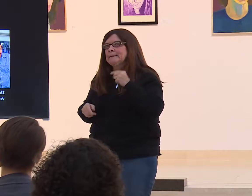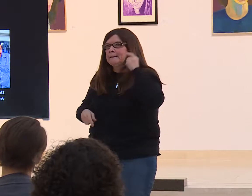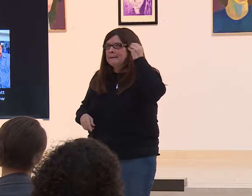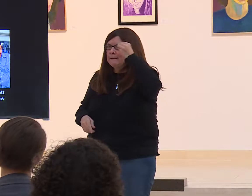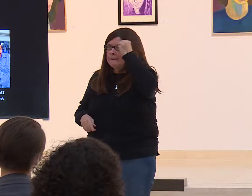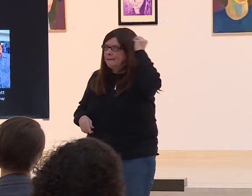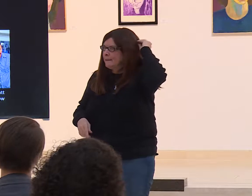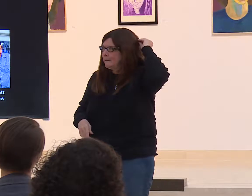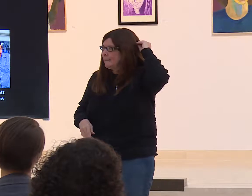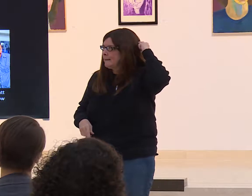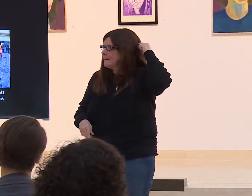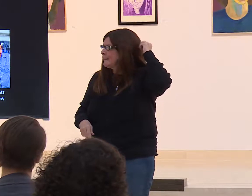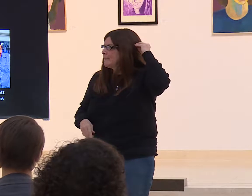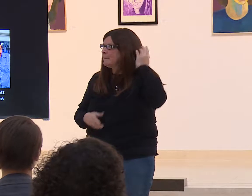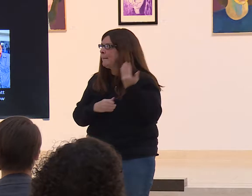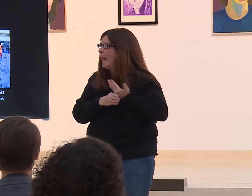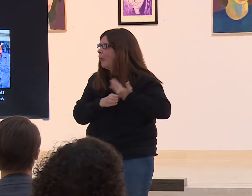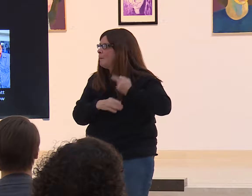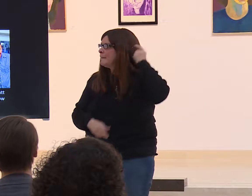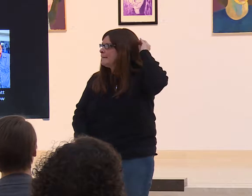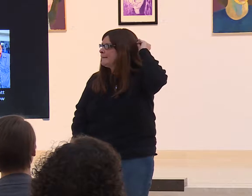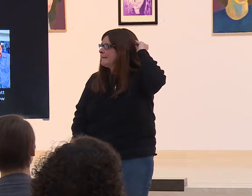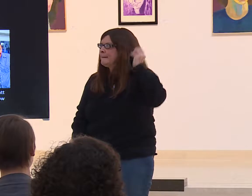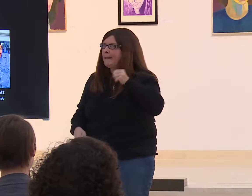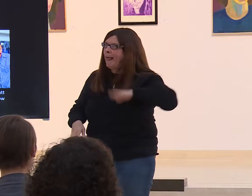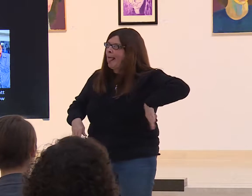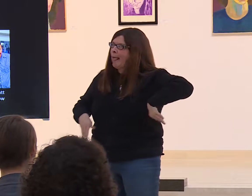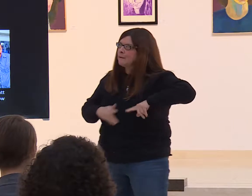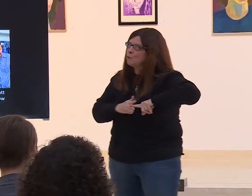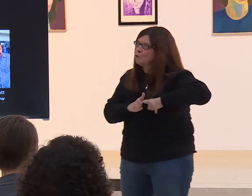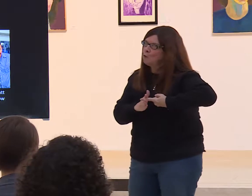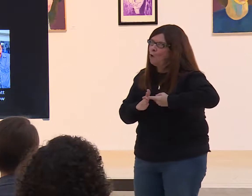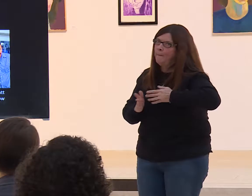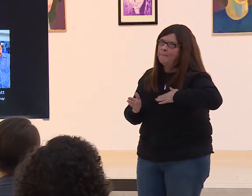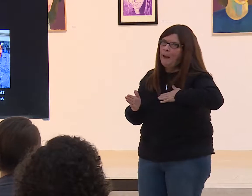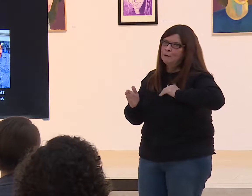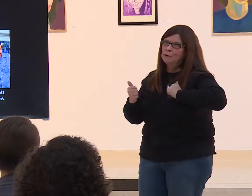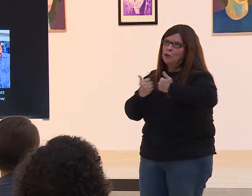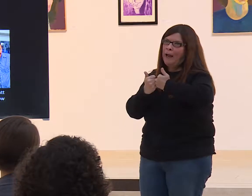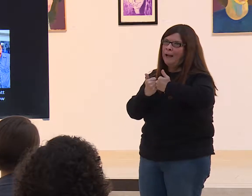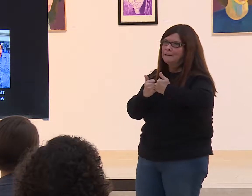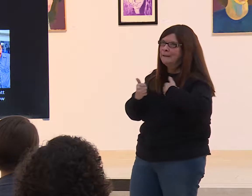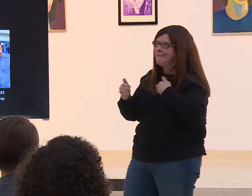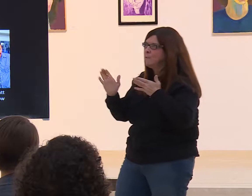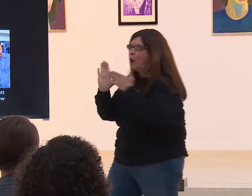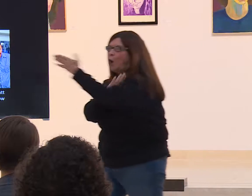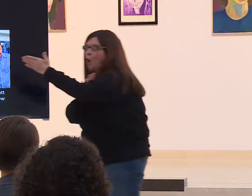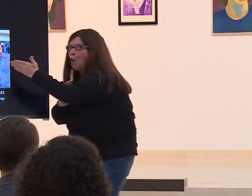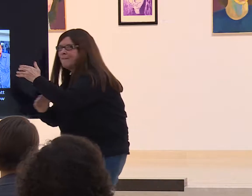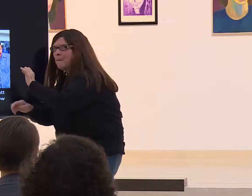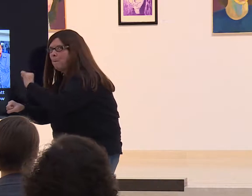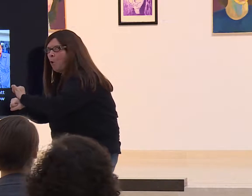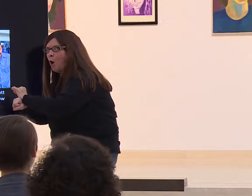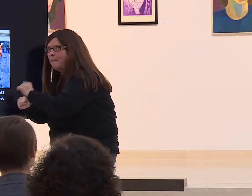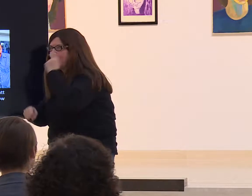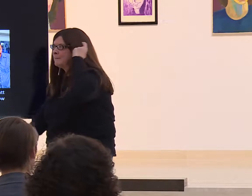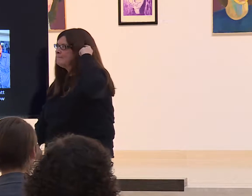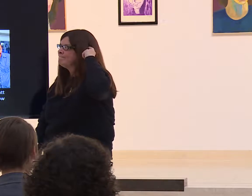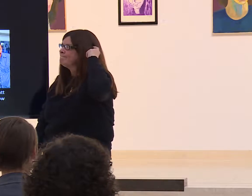so things aren't always the way that I plan. I know sometimes I can't start works because I have